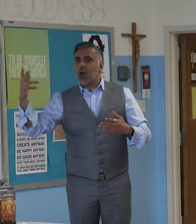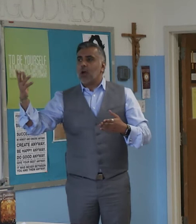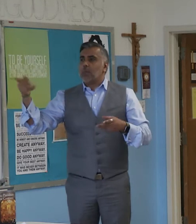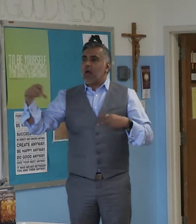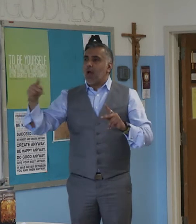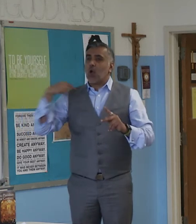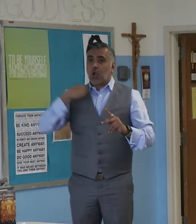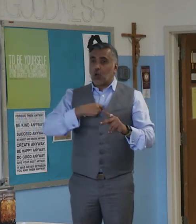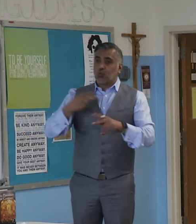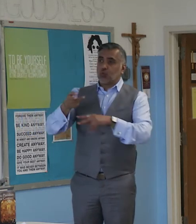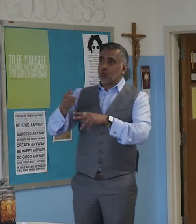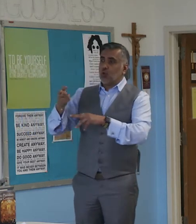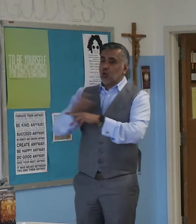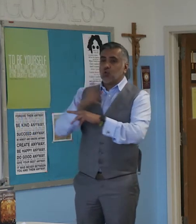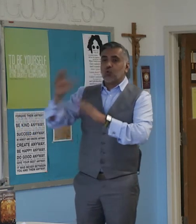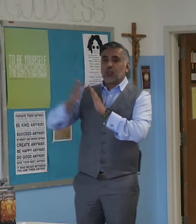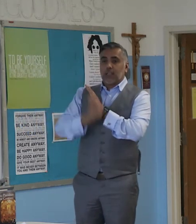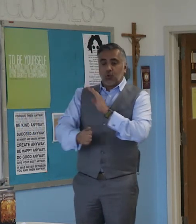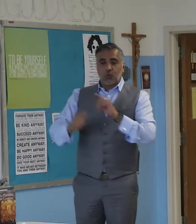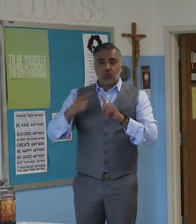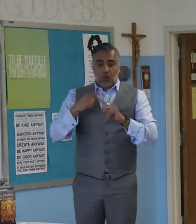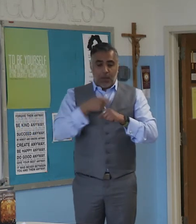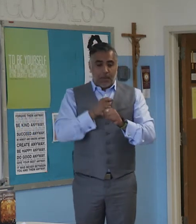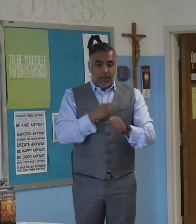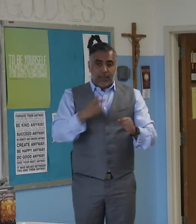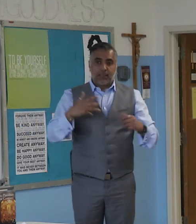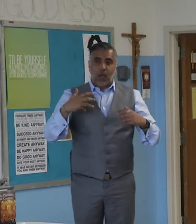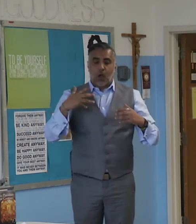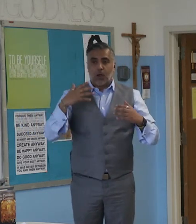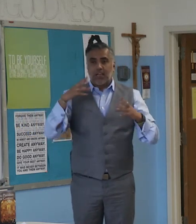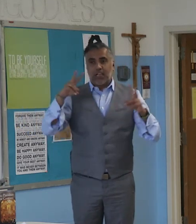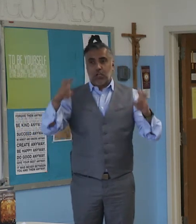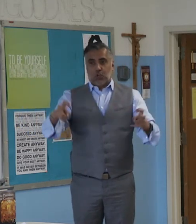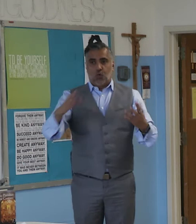great skills at CARA to make this not just a local issue, but issues that matter across the country.